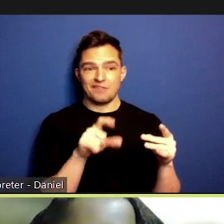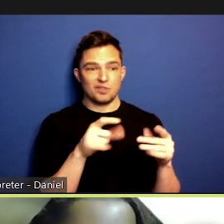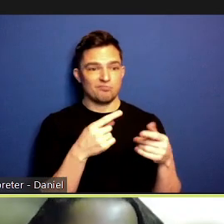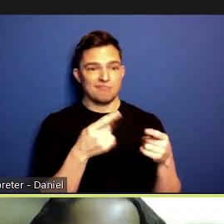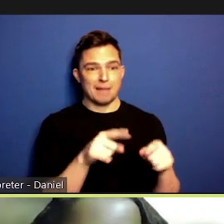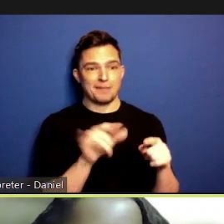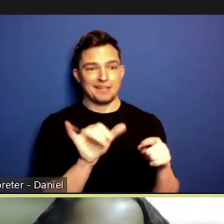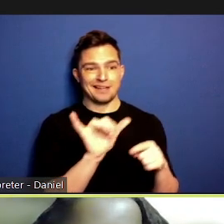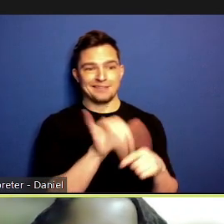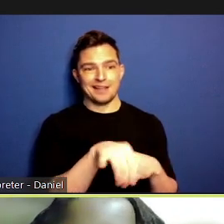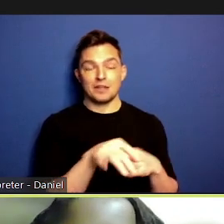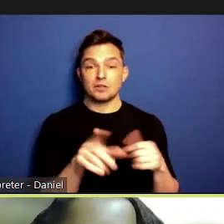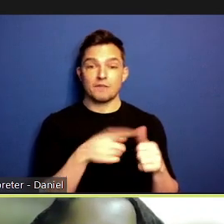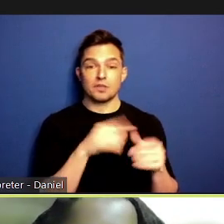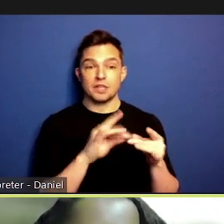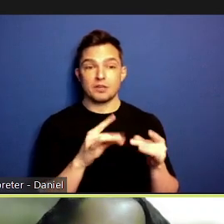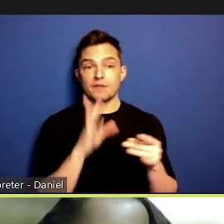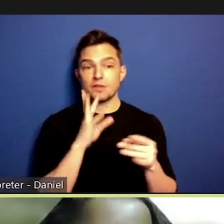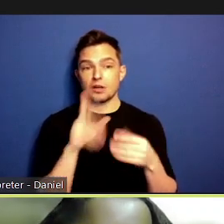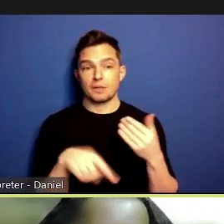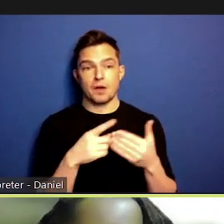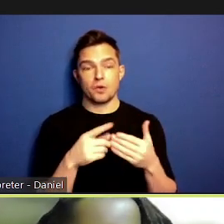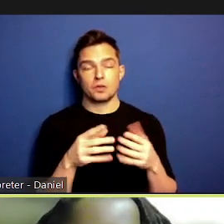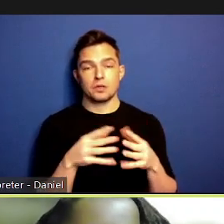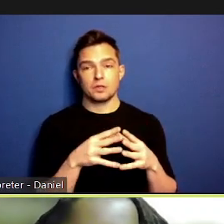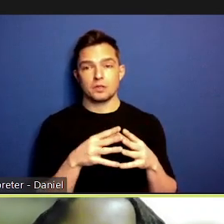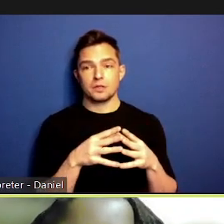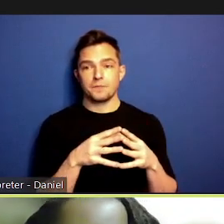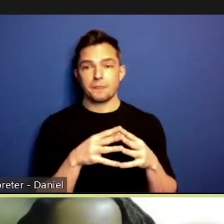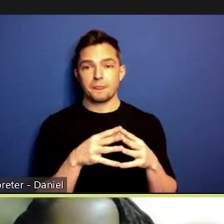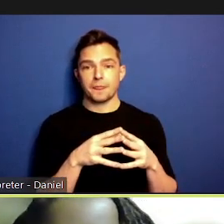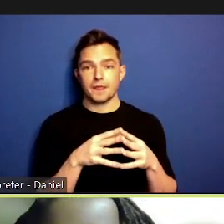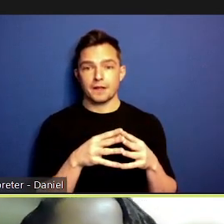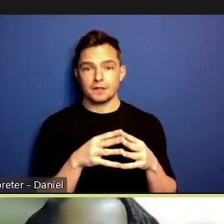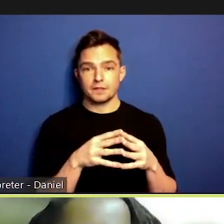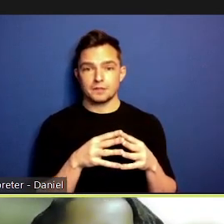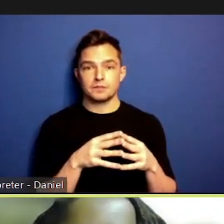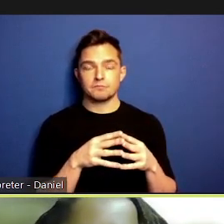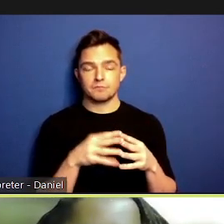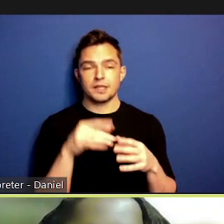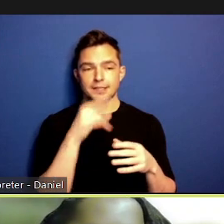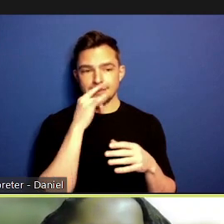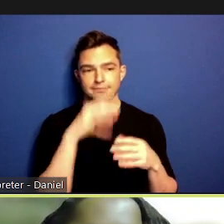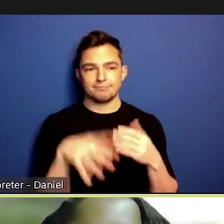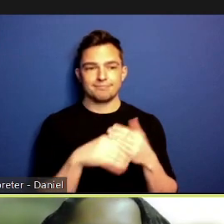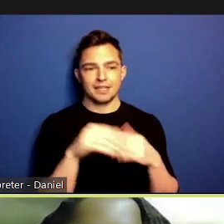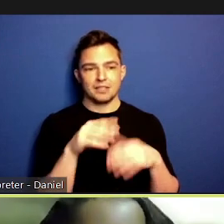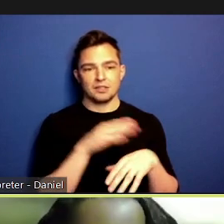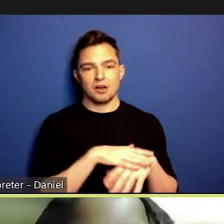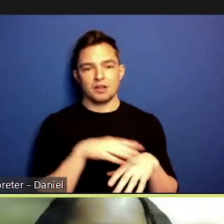narrative where I talked about the cop adding the kid on Facebook. There is an opportunity